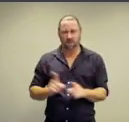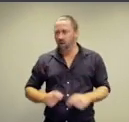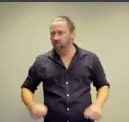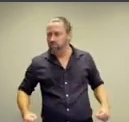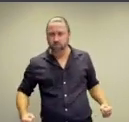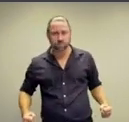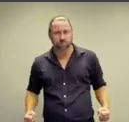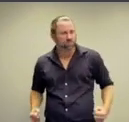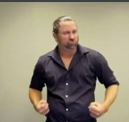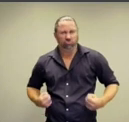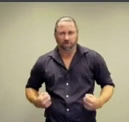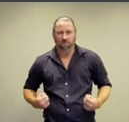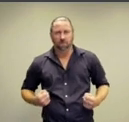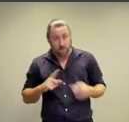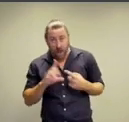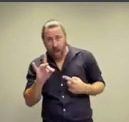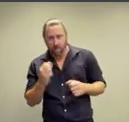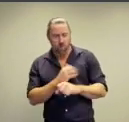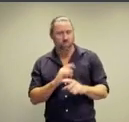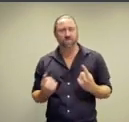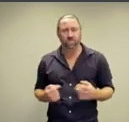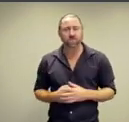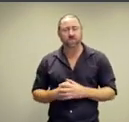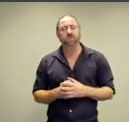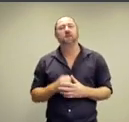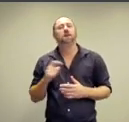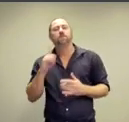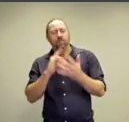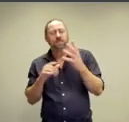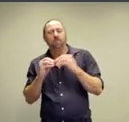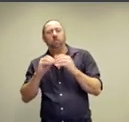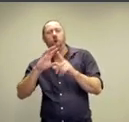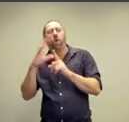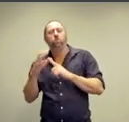well, the leather community that emerged, that emerged from the motorcycle